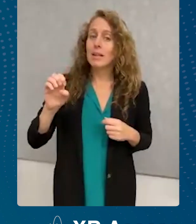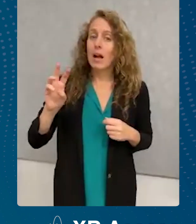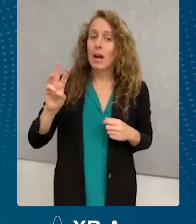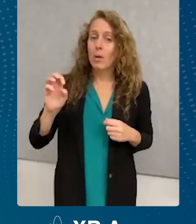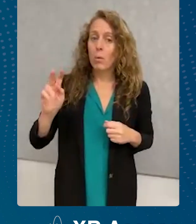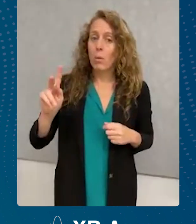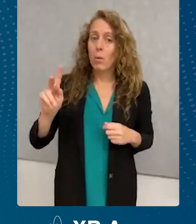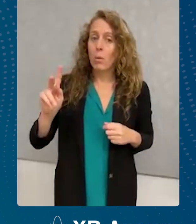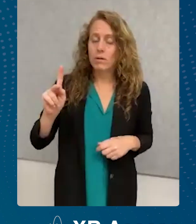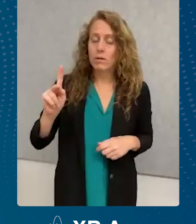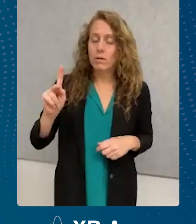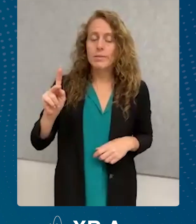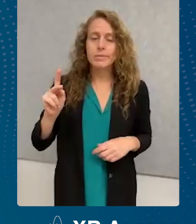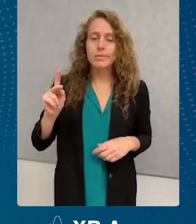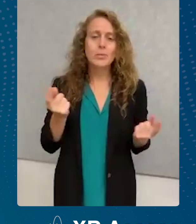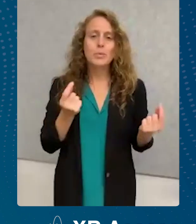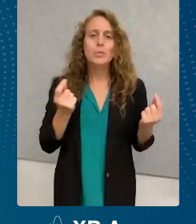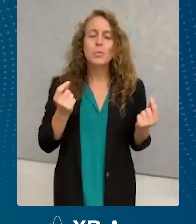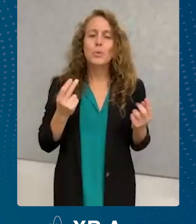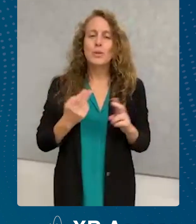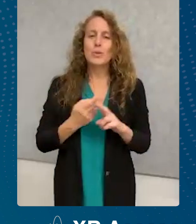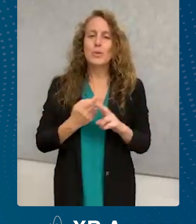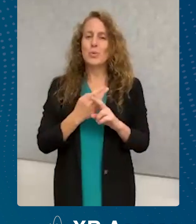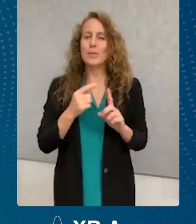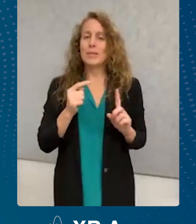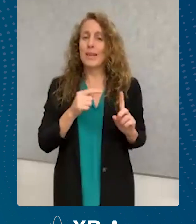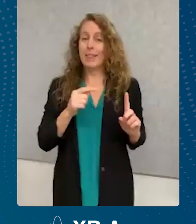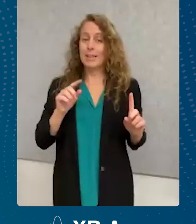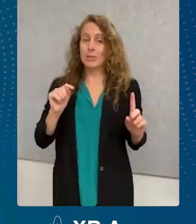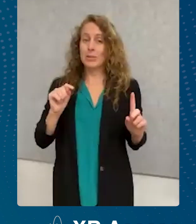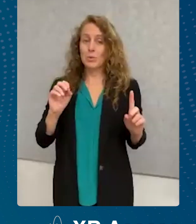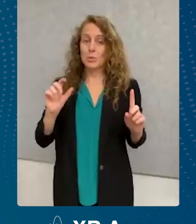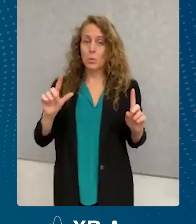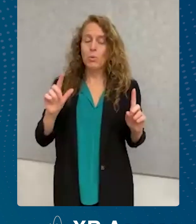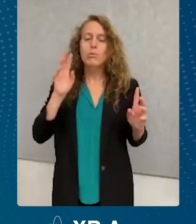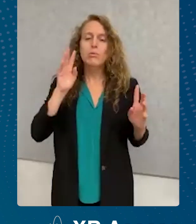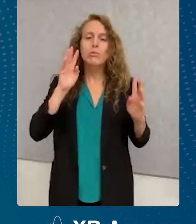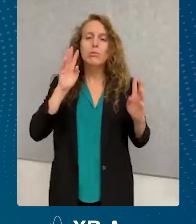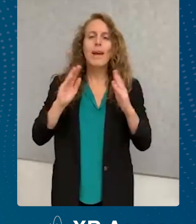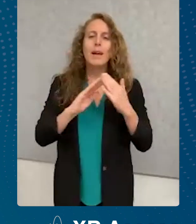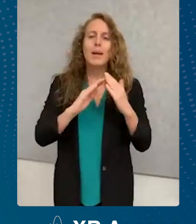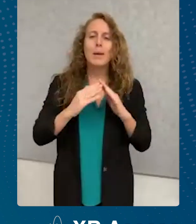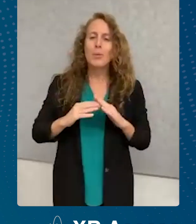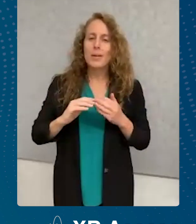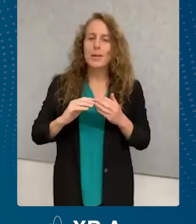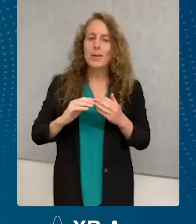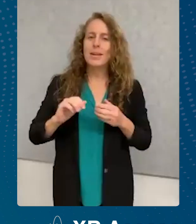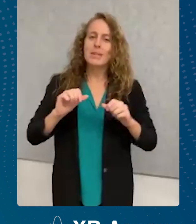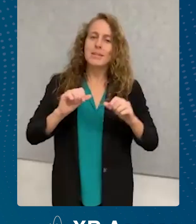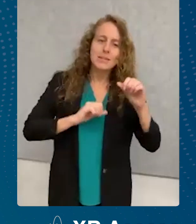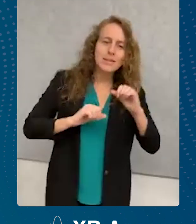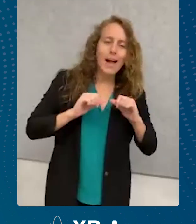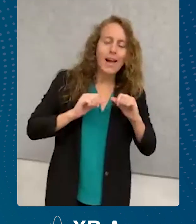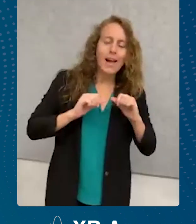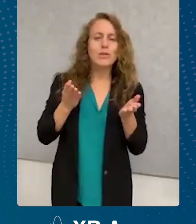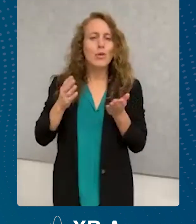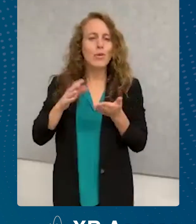leveraging this tool to create community science, and service learning opportunity.